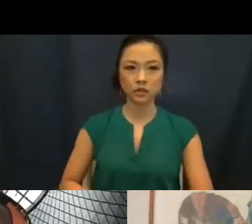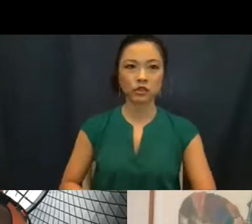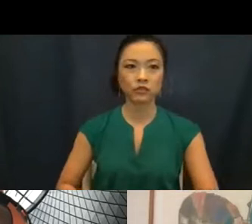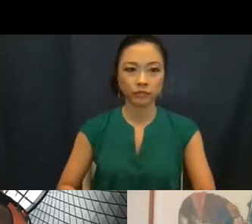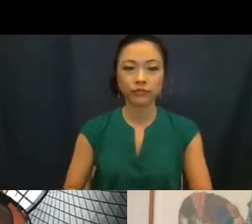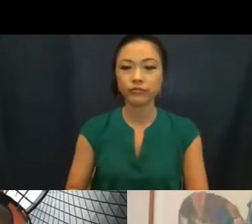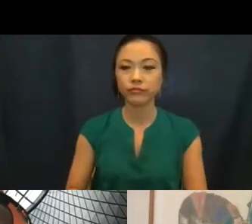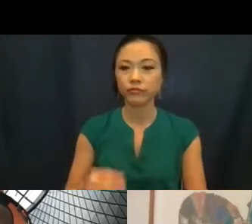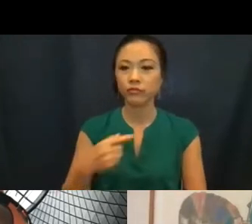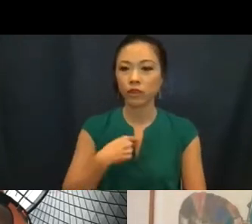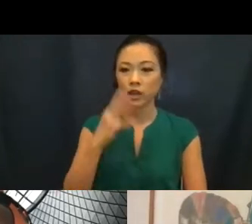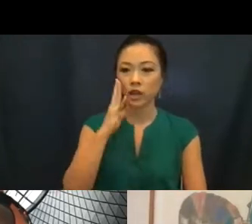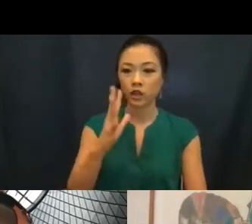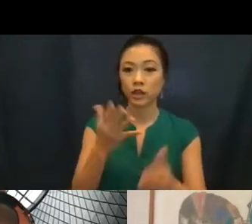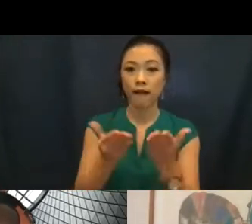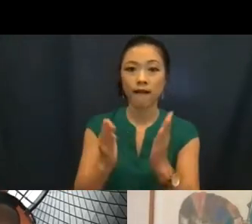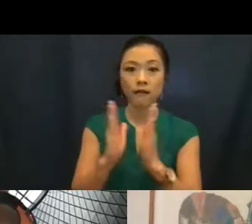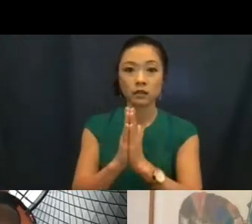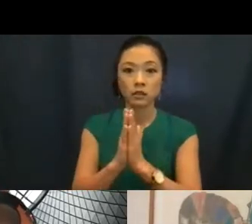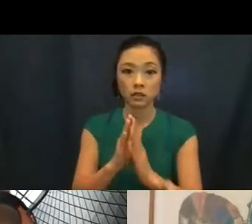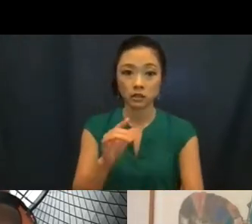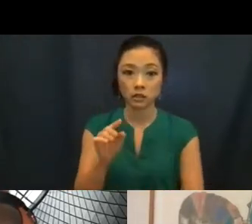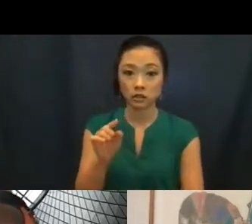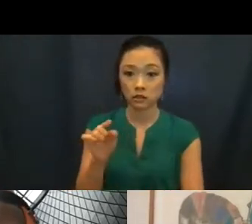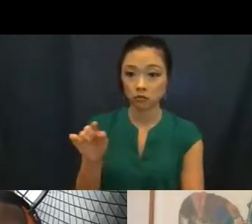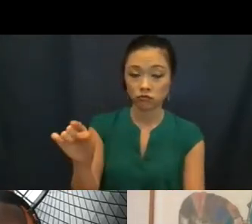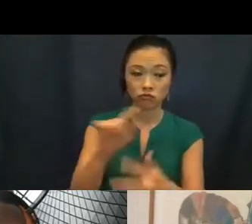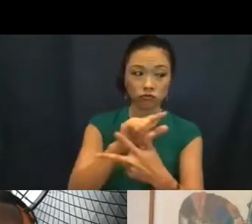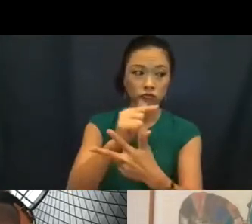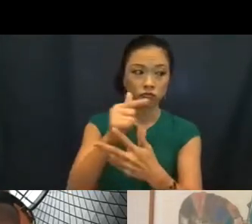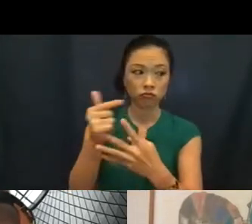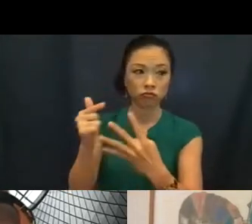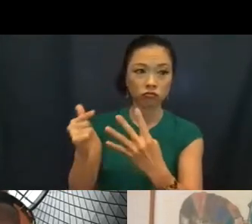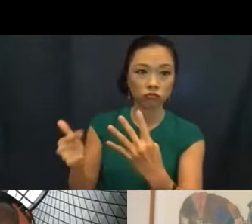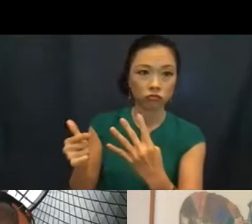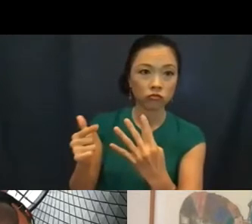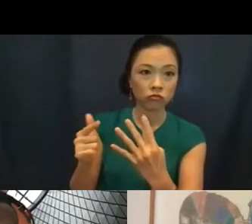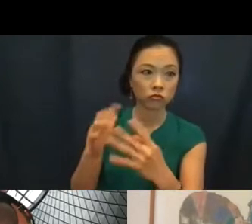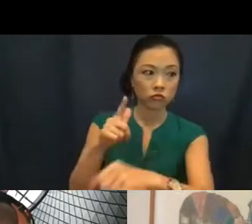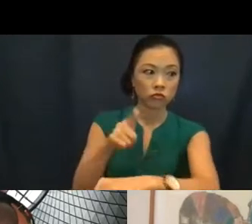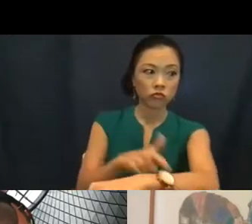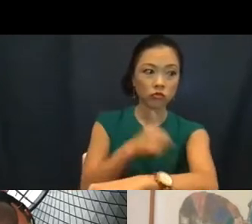going to ask that they take a moment to share a slightly longer bio, a bit of bio data